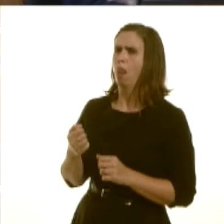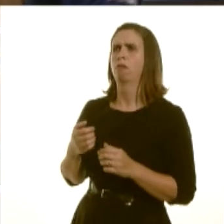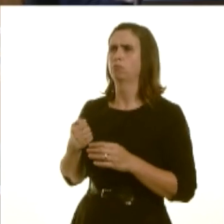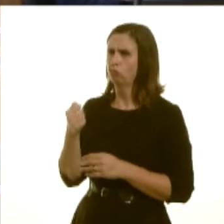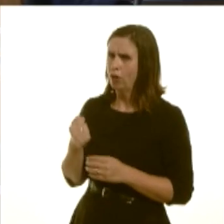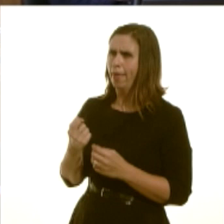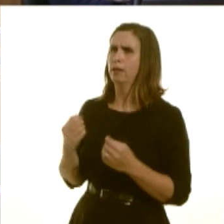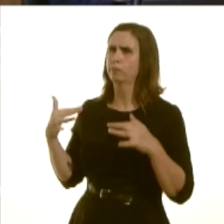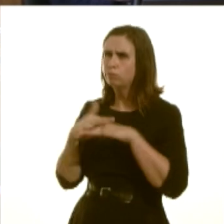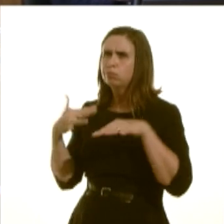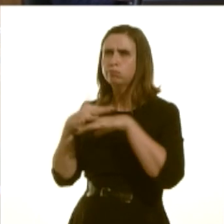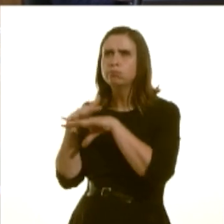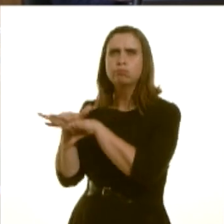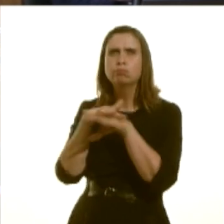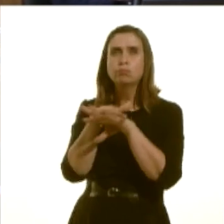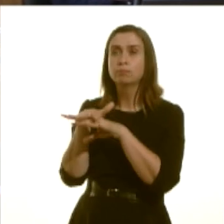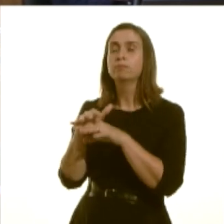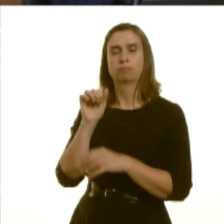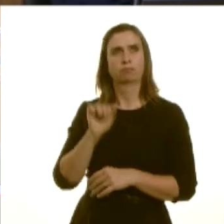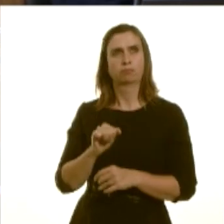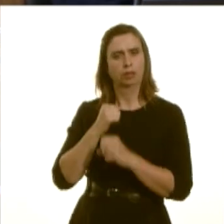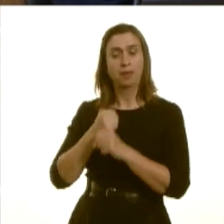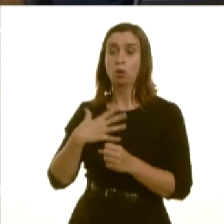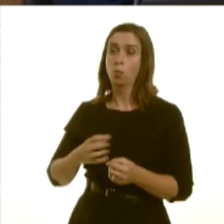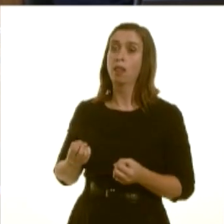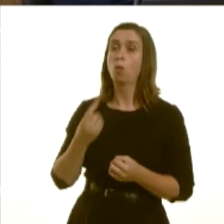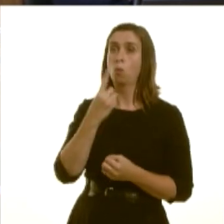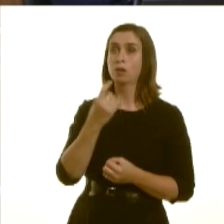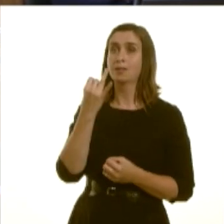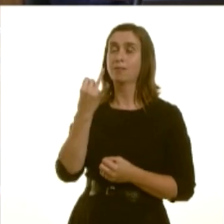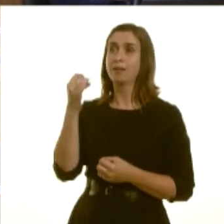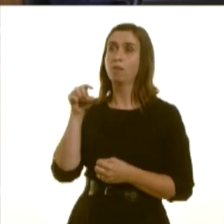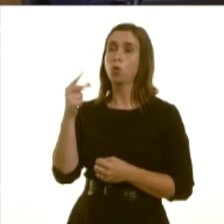in our transport infrastructure, of course. For example, we will spend £177.3 million